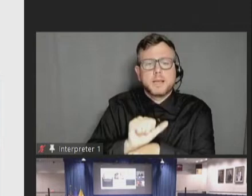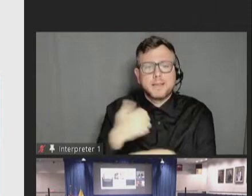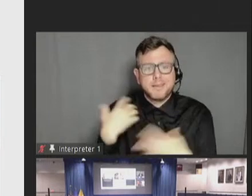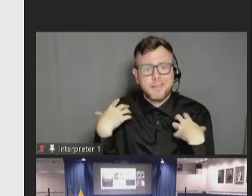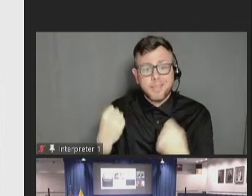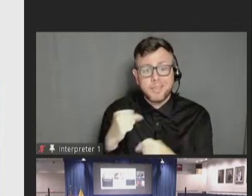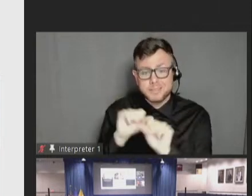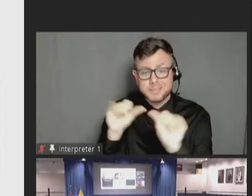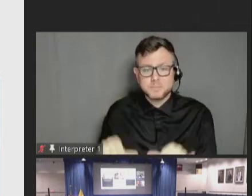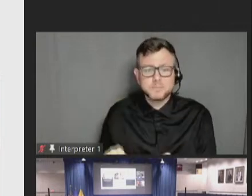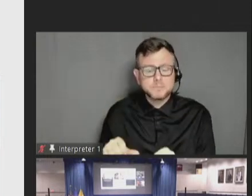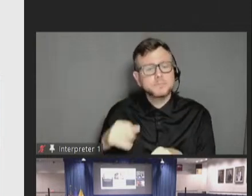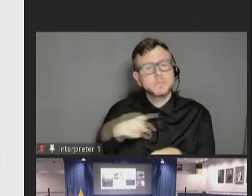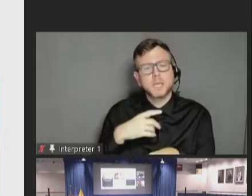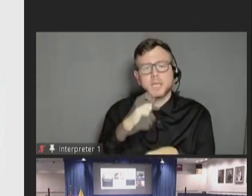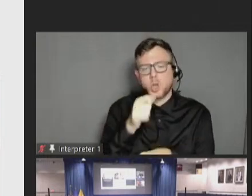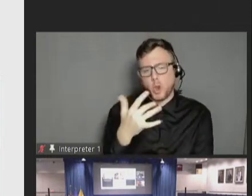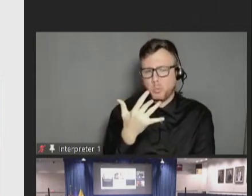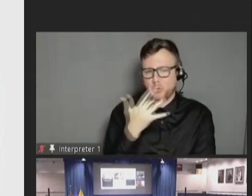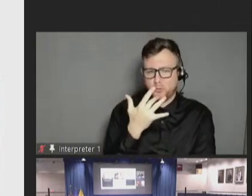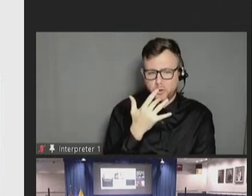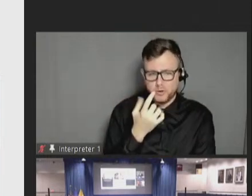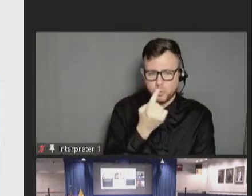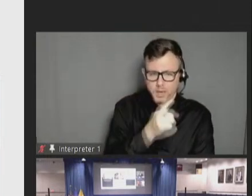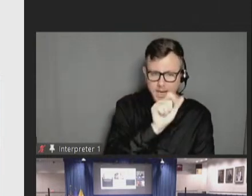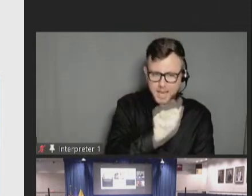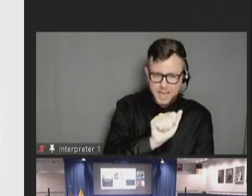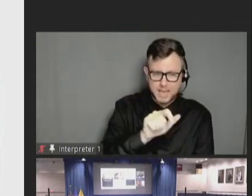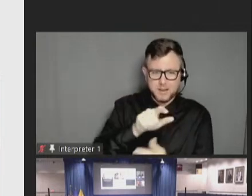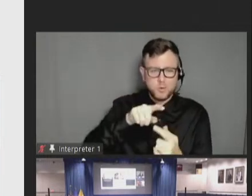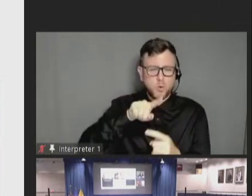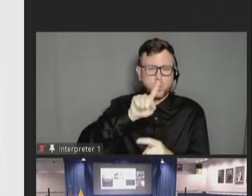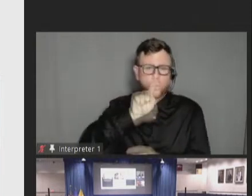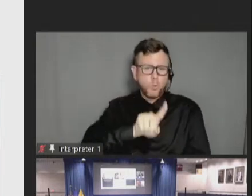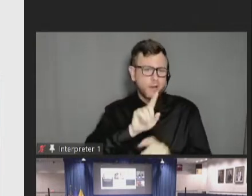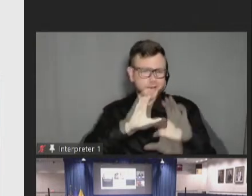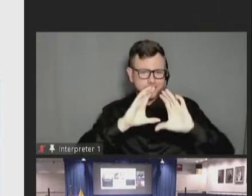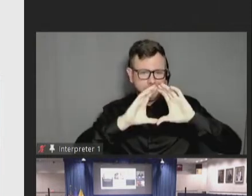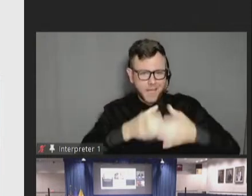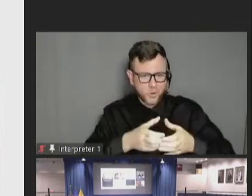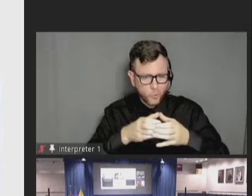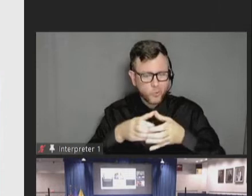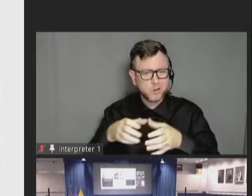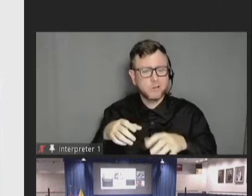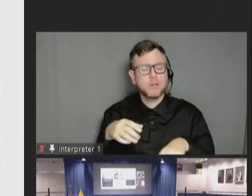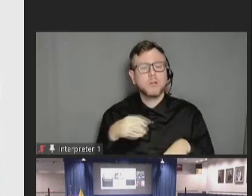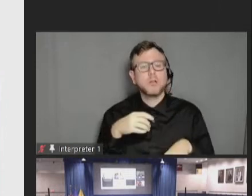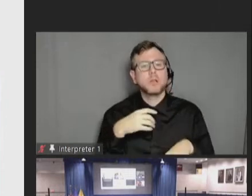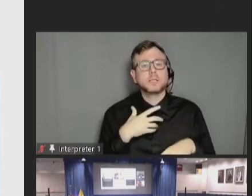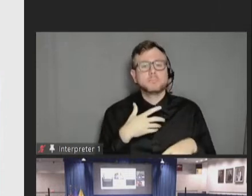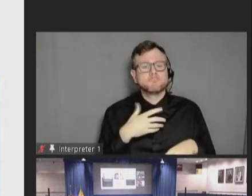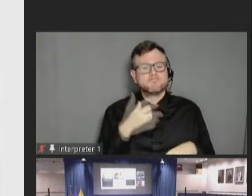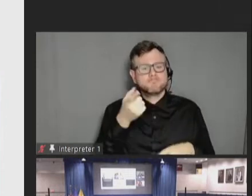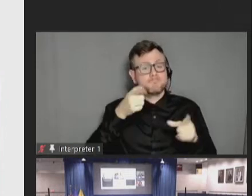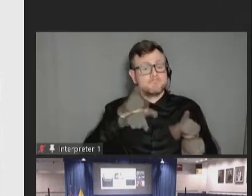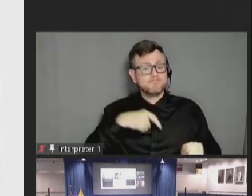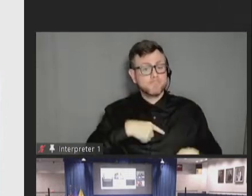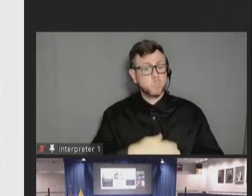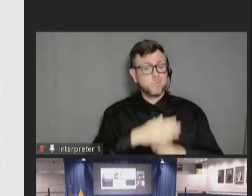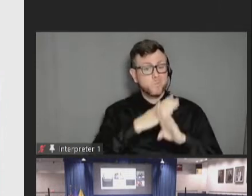were not preferred in the 1A or 1 category. And what that did was it prevented CHWs from having